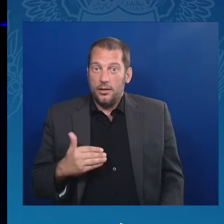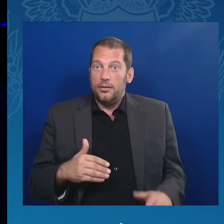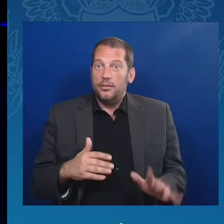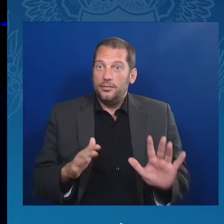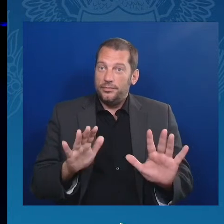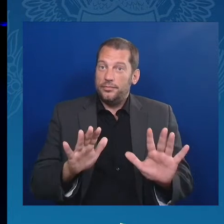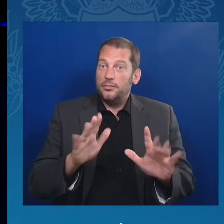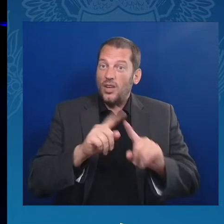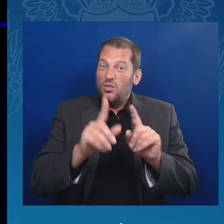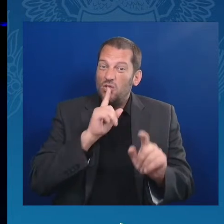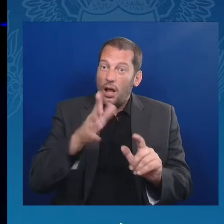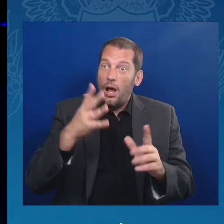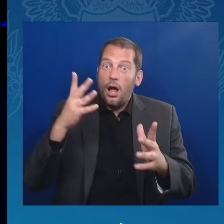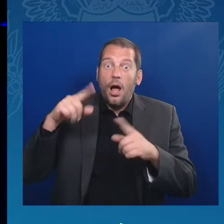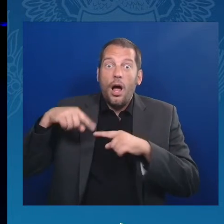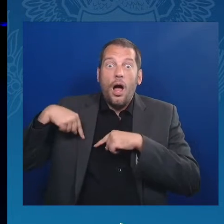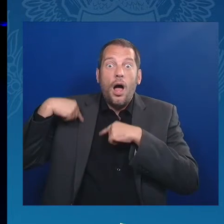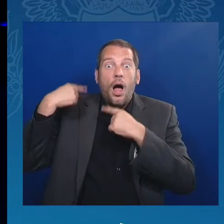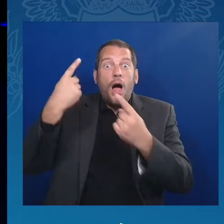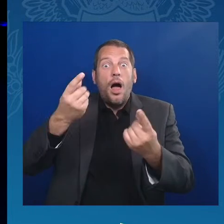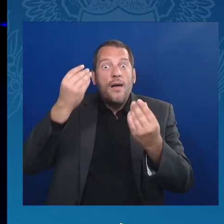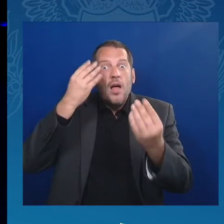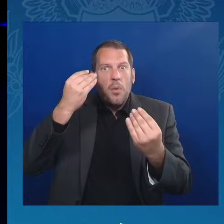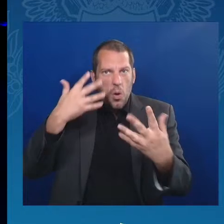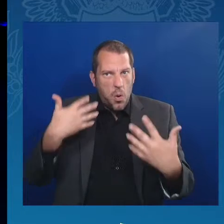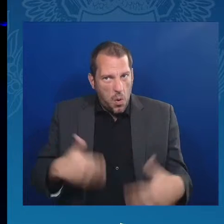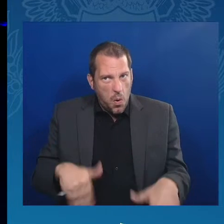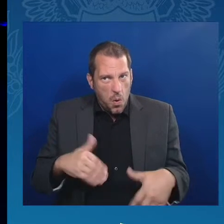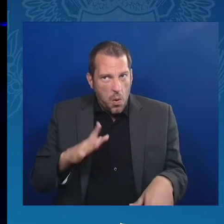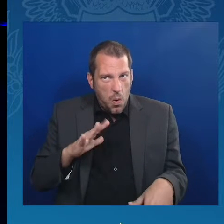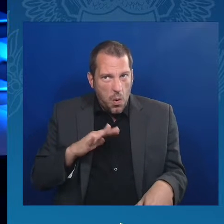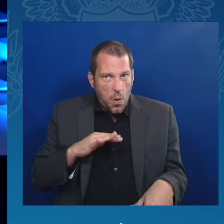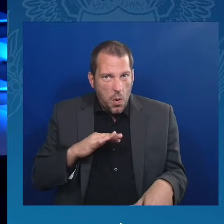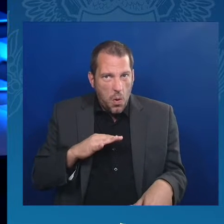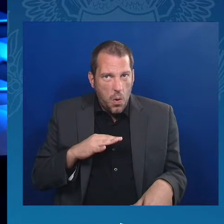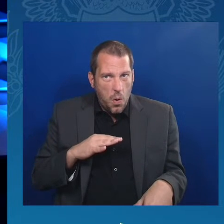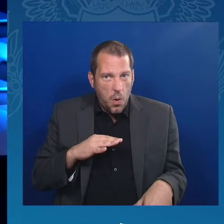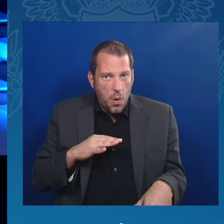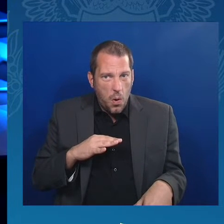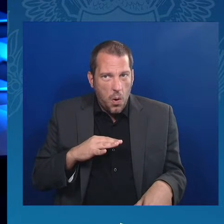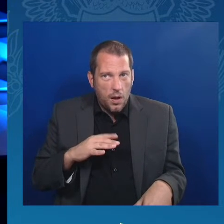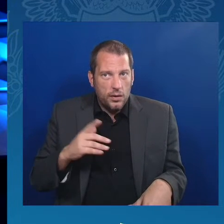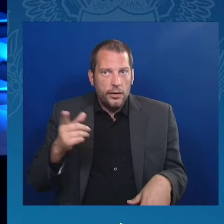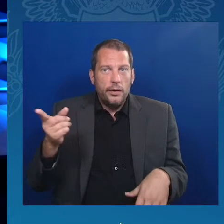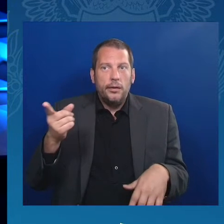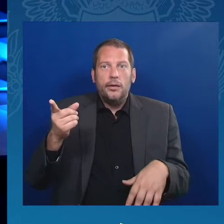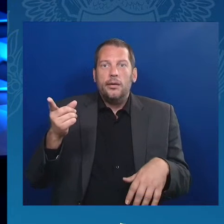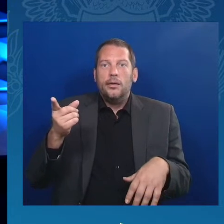because I would have been bored out of my mind. The Vice President: I'm very impressed with your your -- Mr. Harvey: You like this? The Vice President: I'm very. Mr. Harvey: I look like Gayle King.